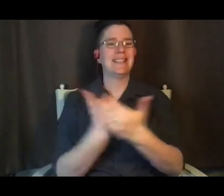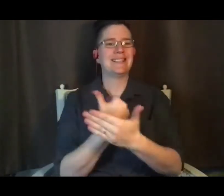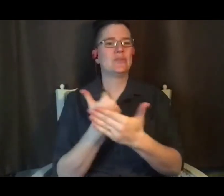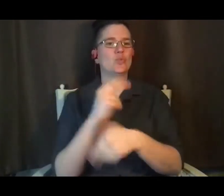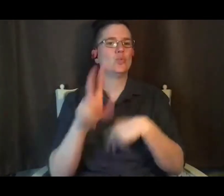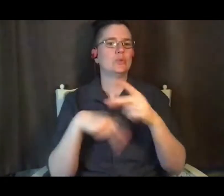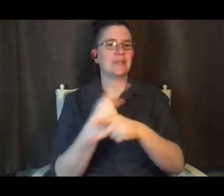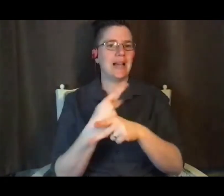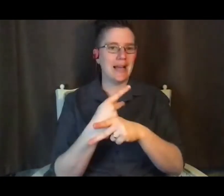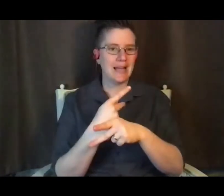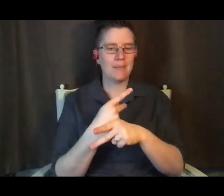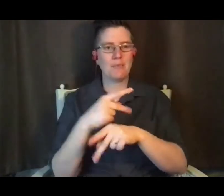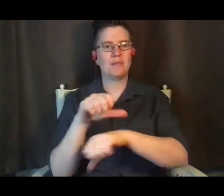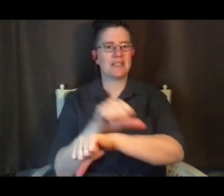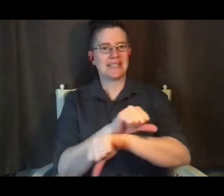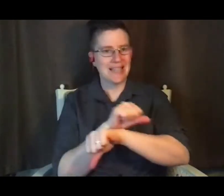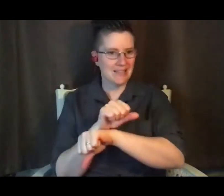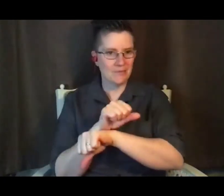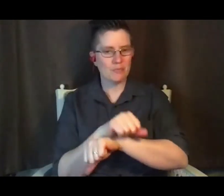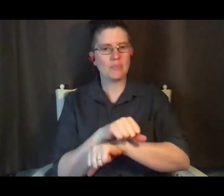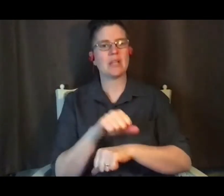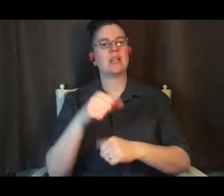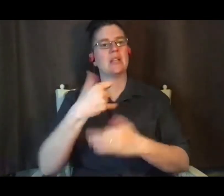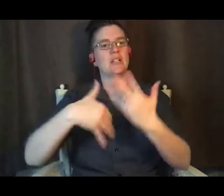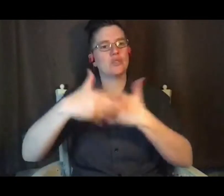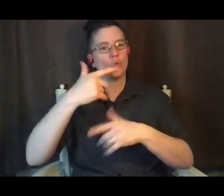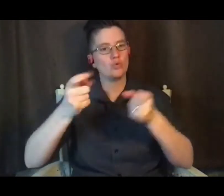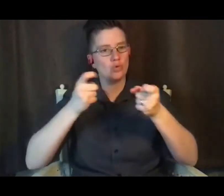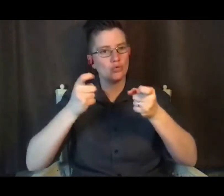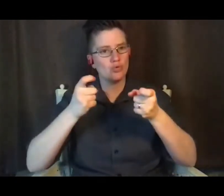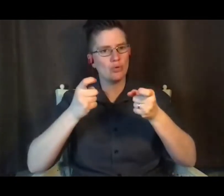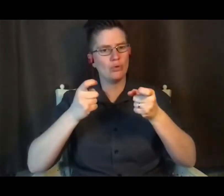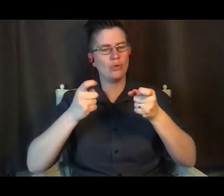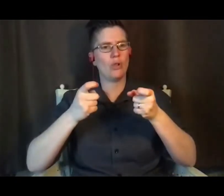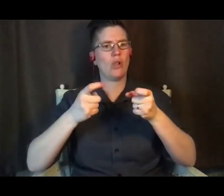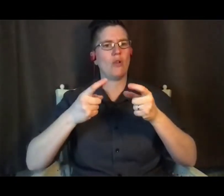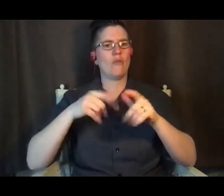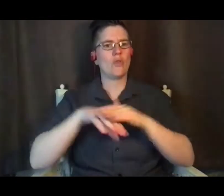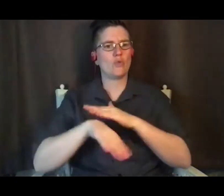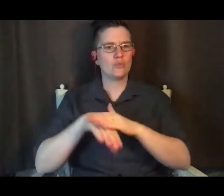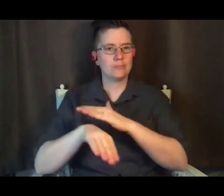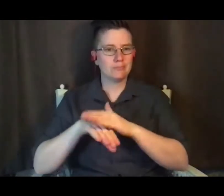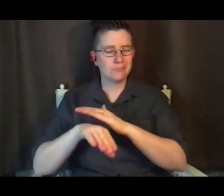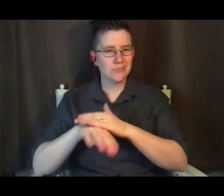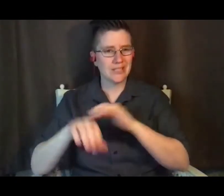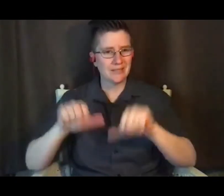enslavement and social control over the reproductive capacities and social participation